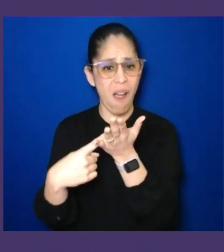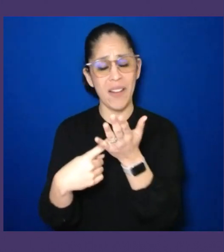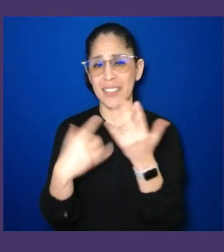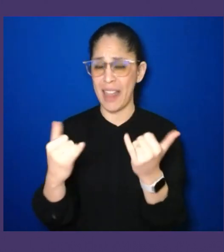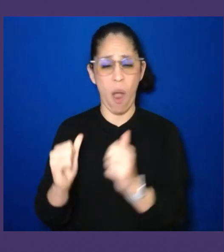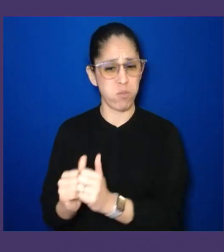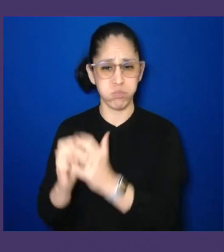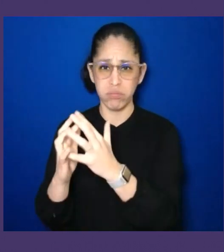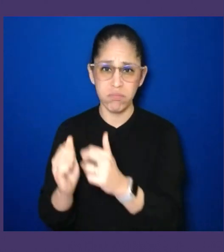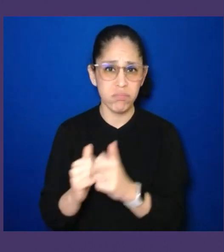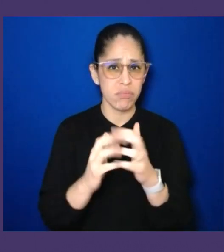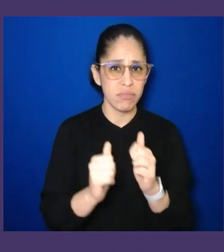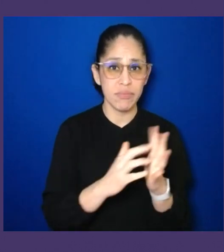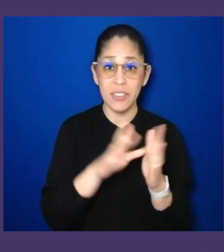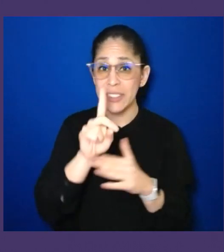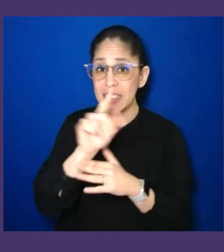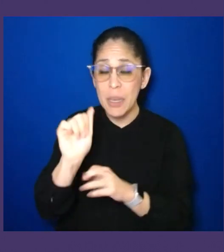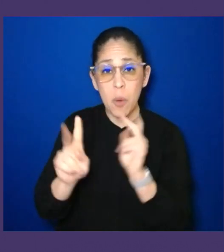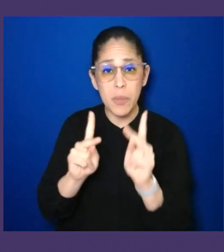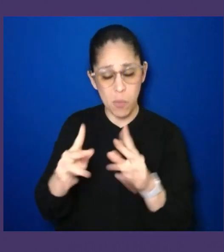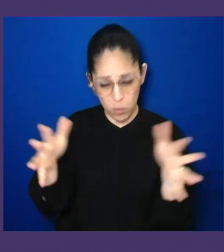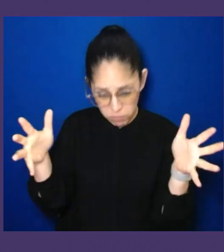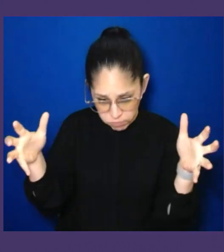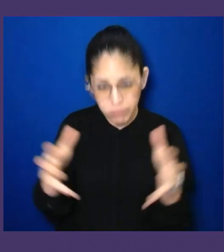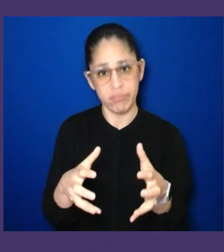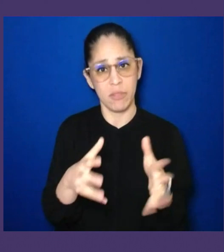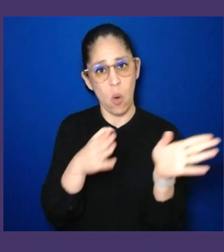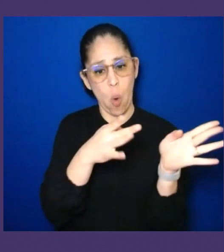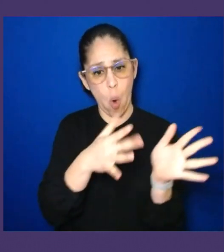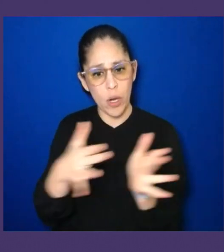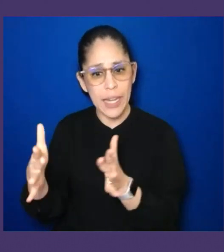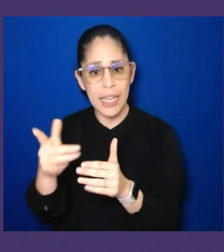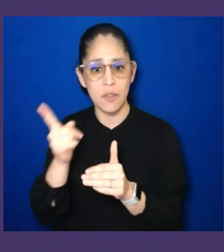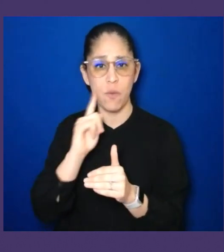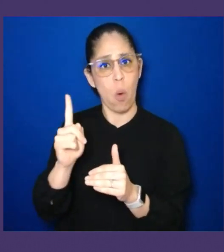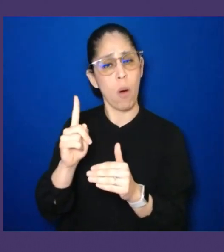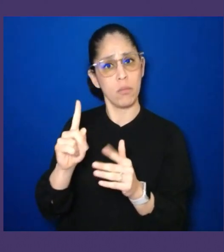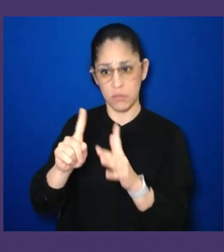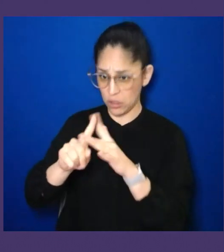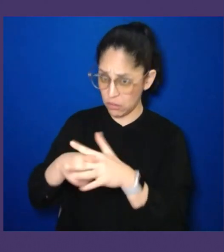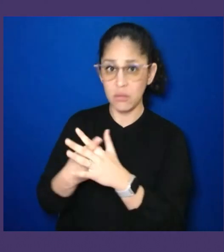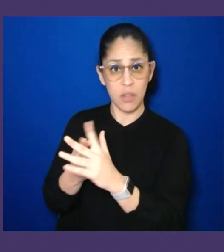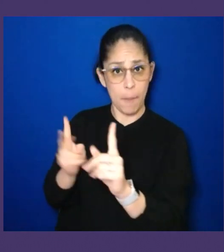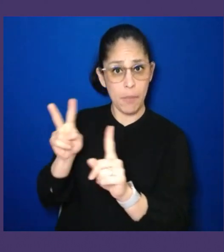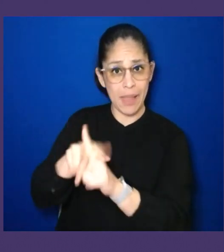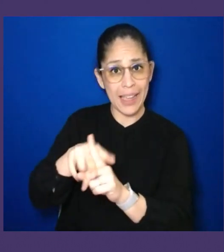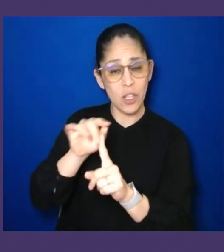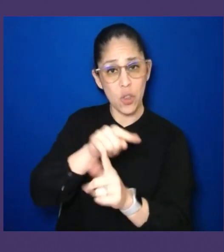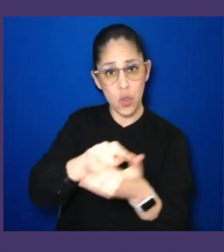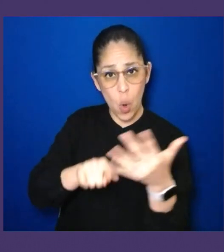the implementation of the recommendations and the wider societal change.